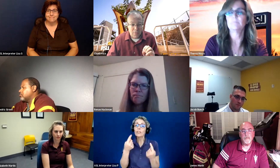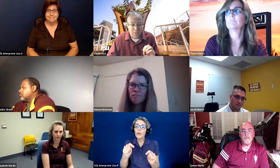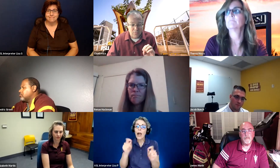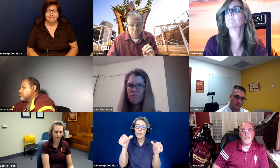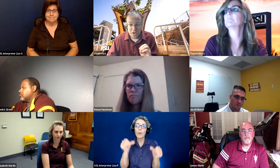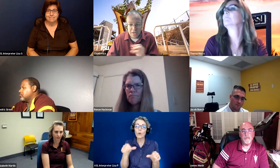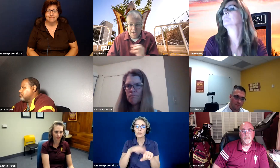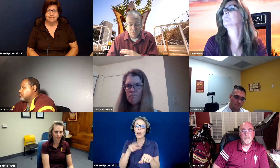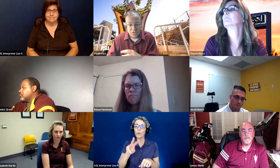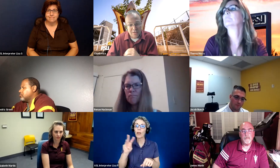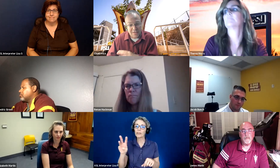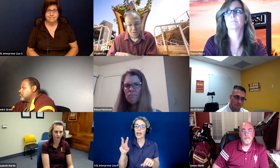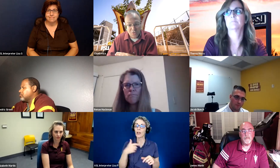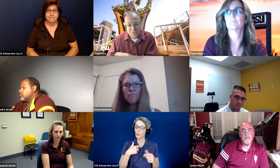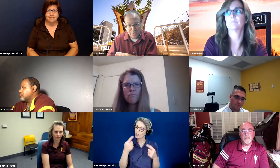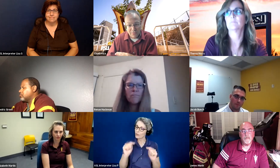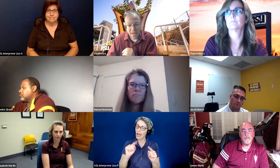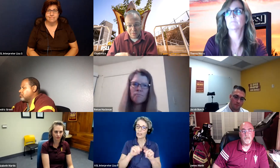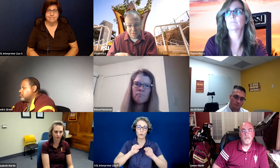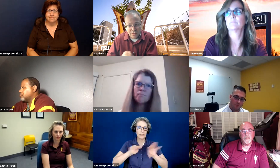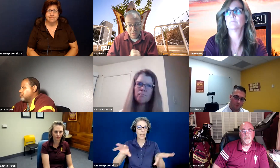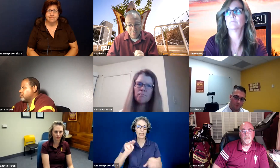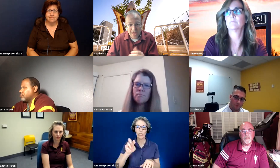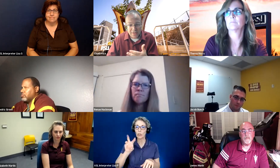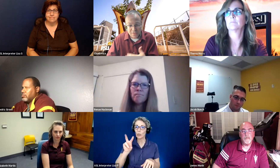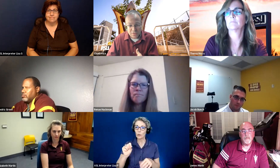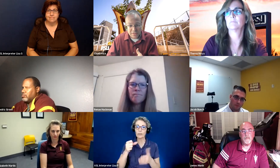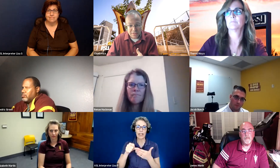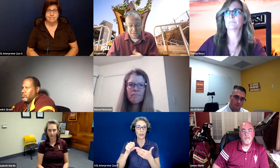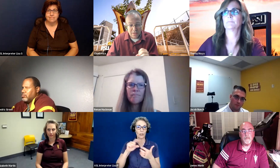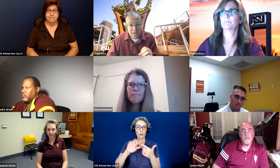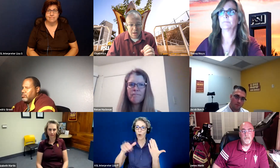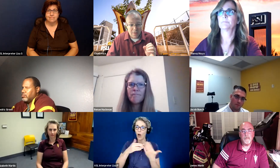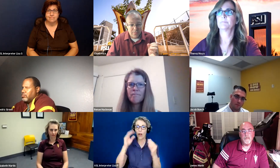When we try and get on we try and send out a newsletter to faculty that has those listed.